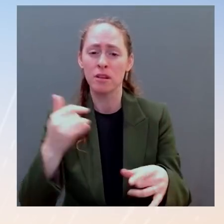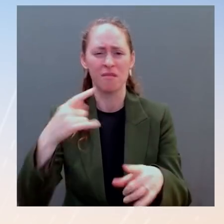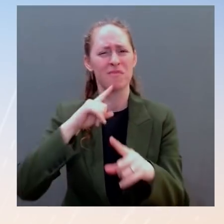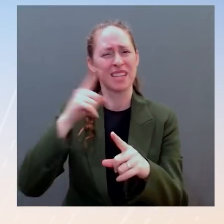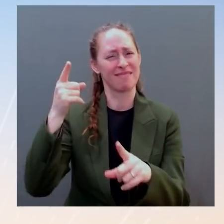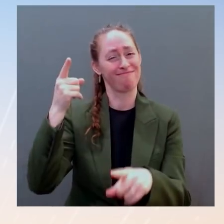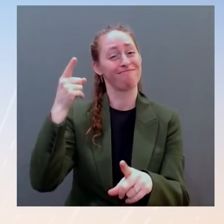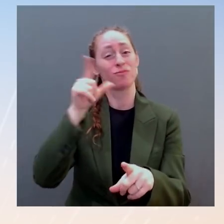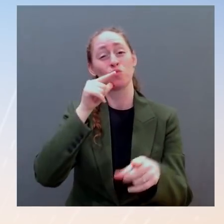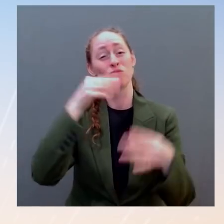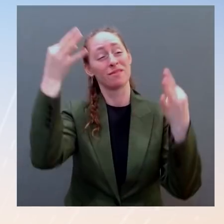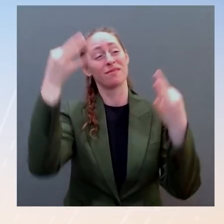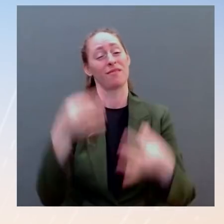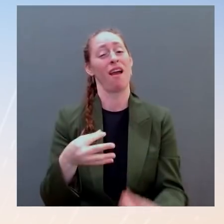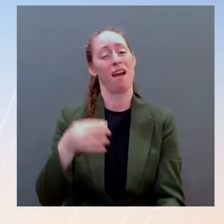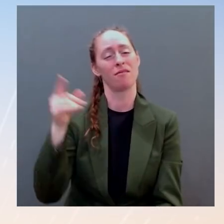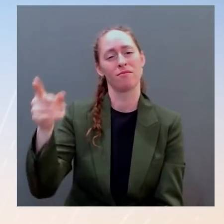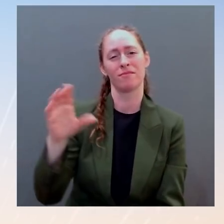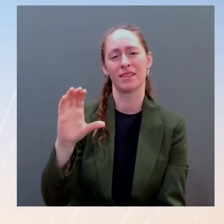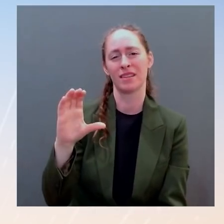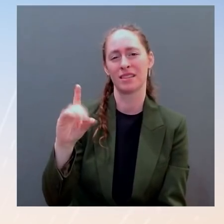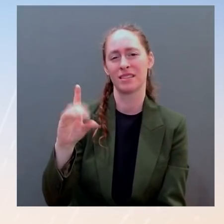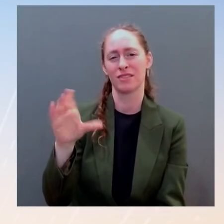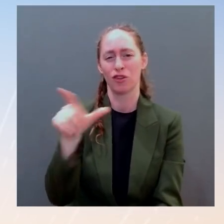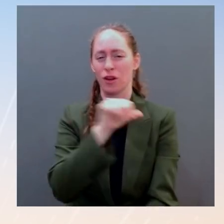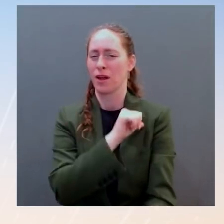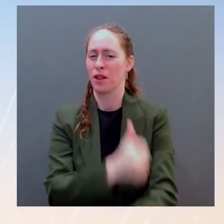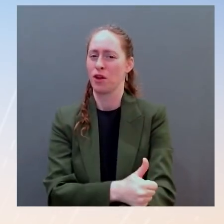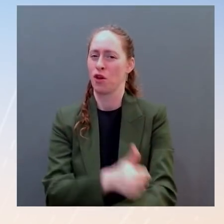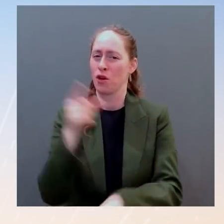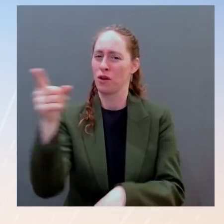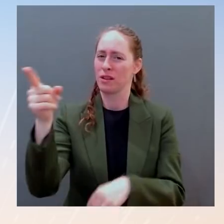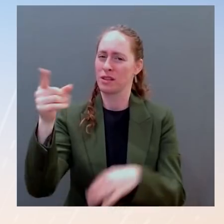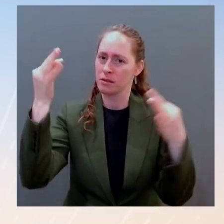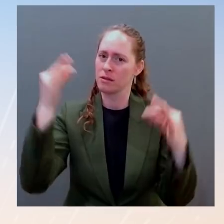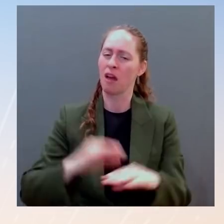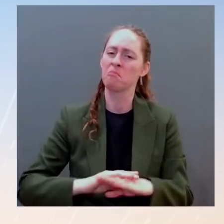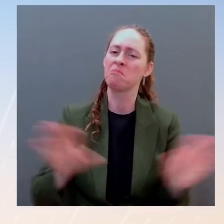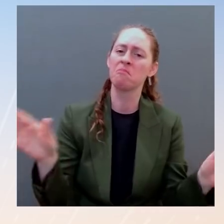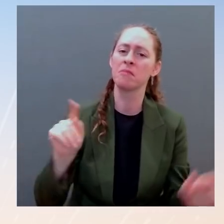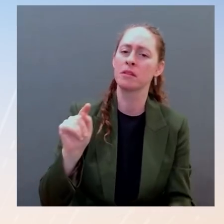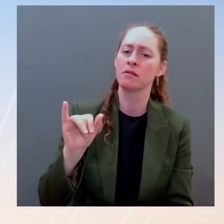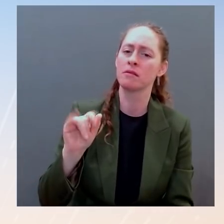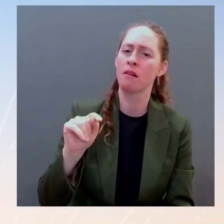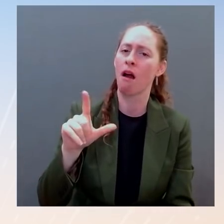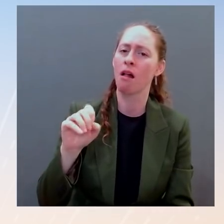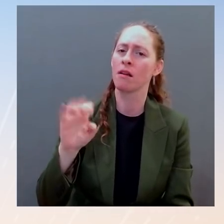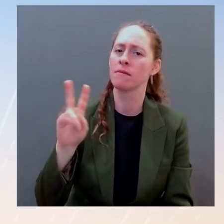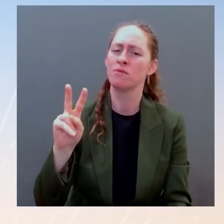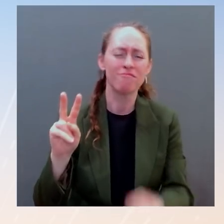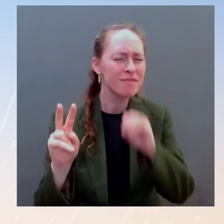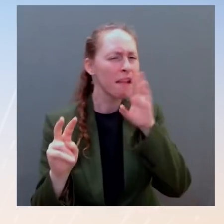It wasn't an indication of an immigration policy. The Press: Do you not believe that there will not be a surge as a result of Title 42 being lifted come May 23rd?